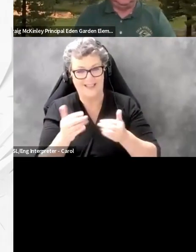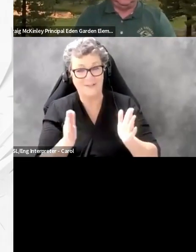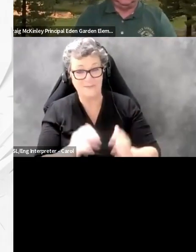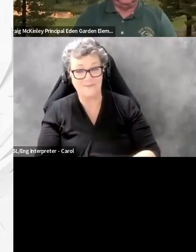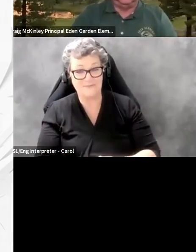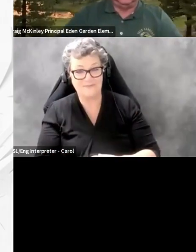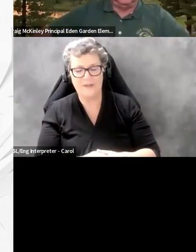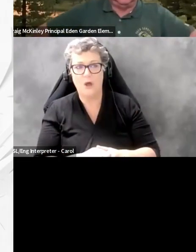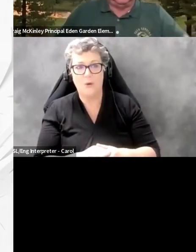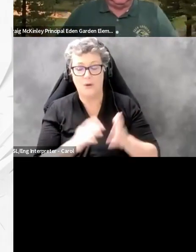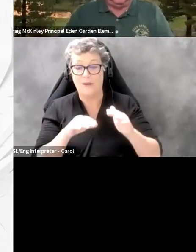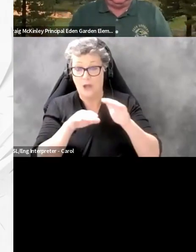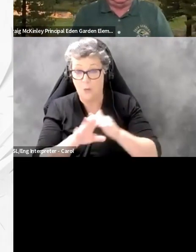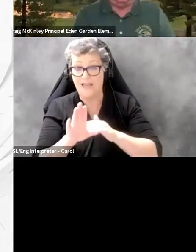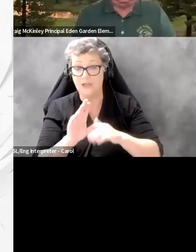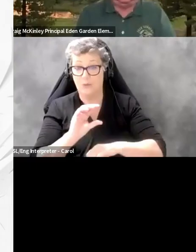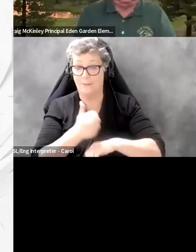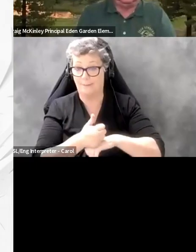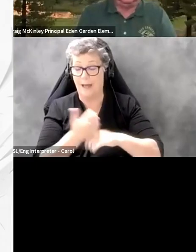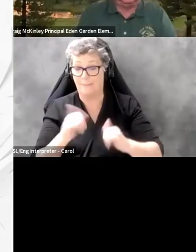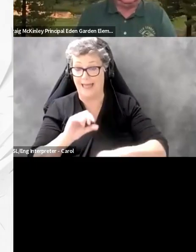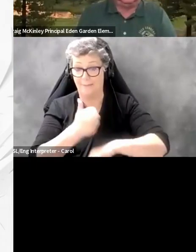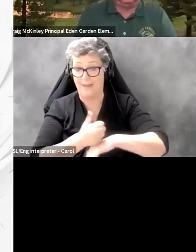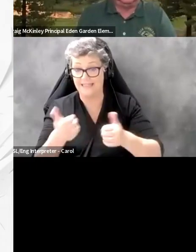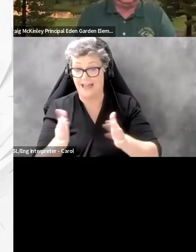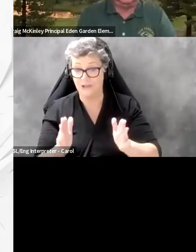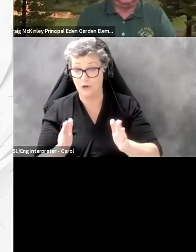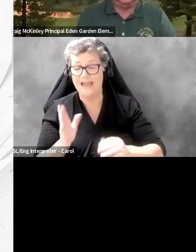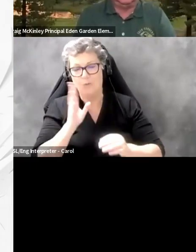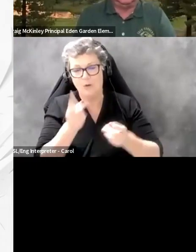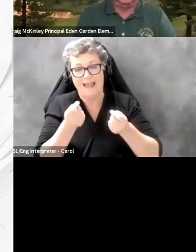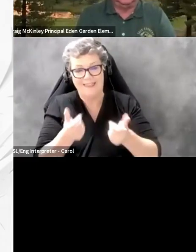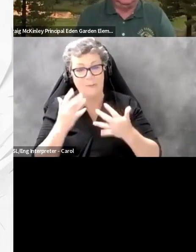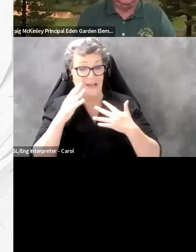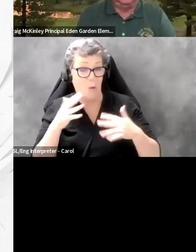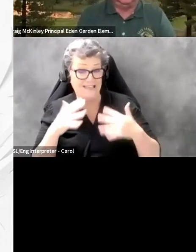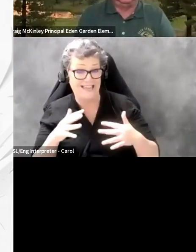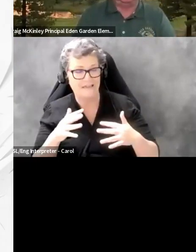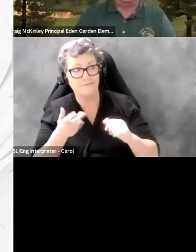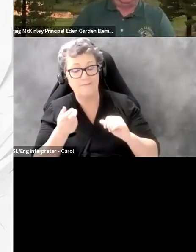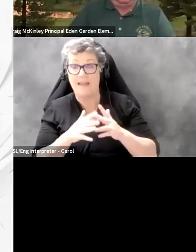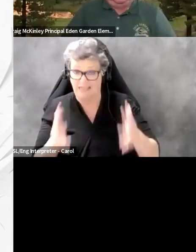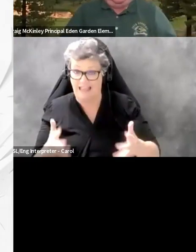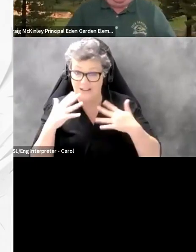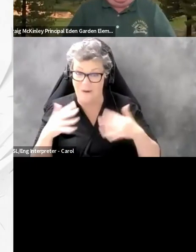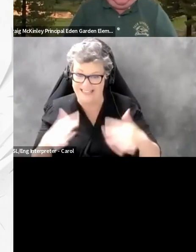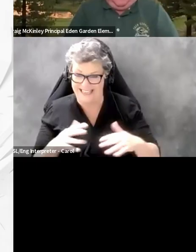we go into a play-based classroom it's going to be a little bit noisy. Might be a lot noisy. There's